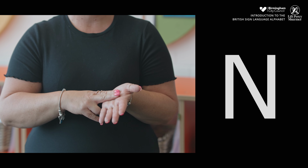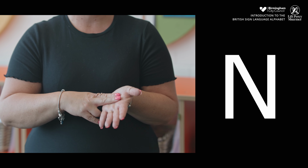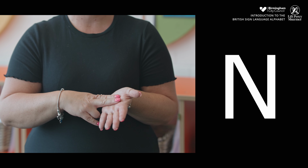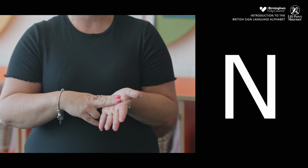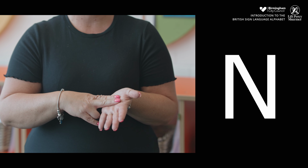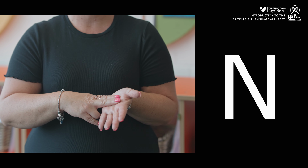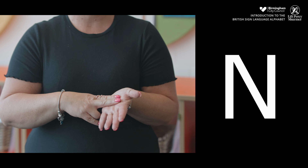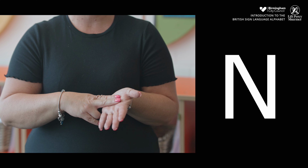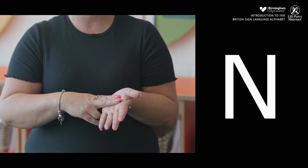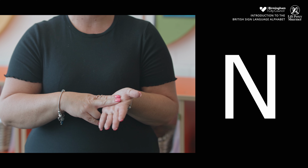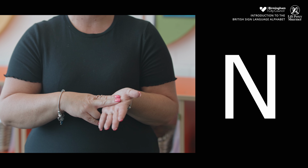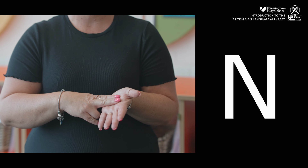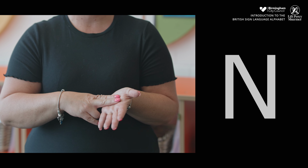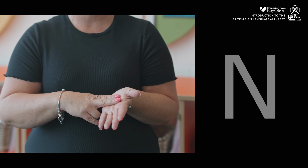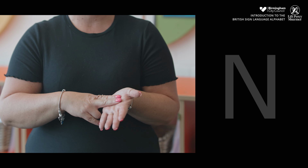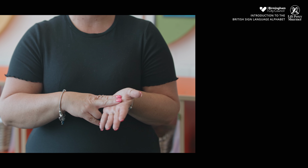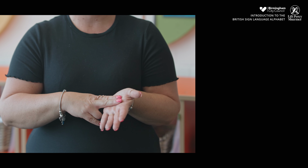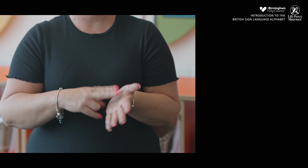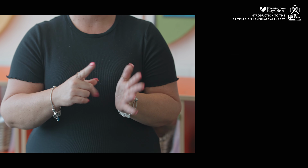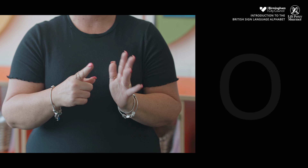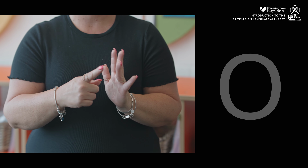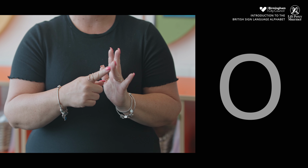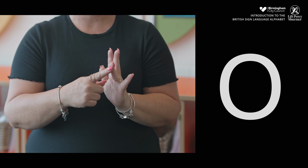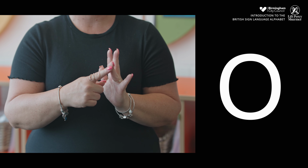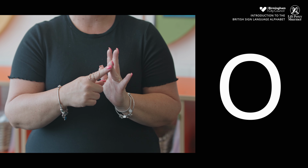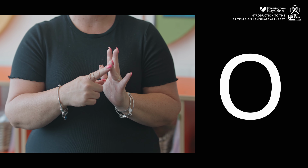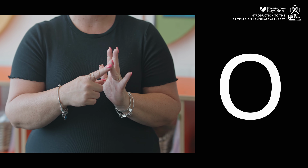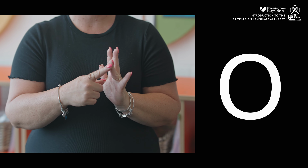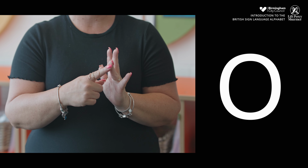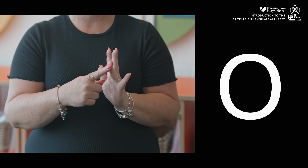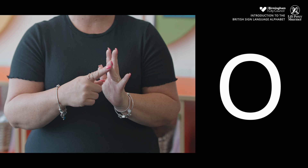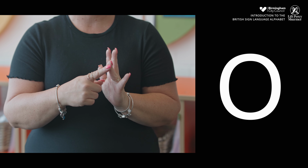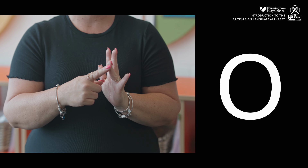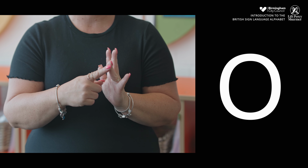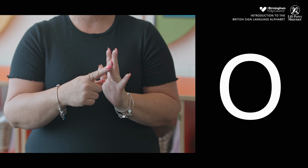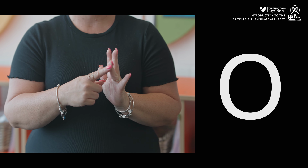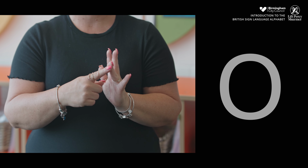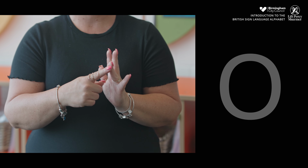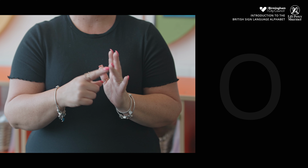N O